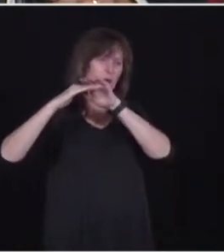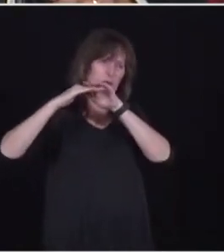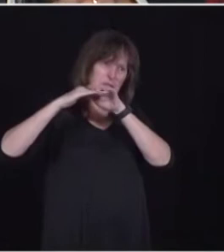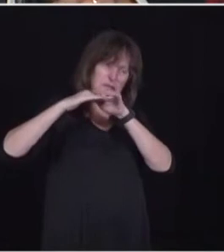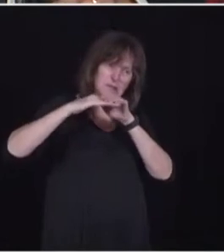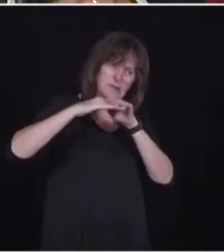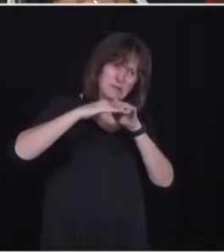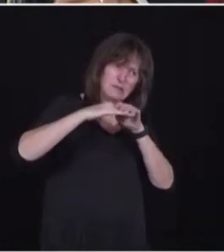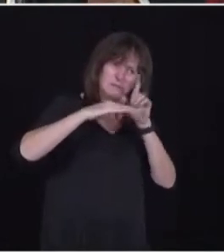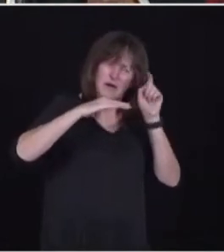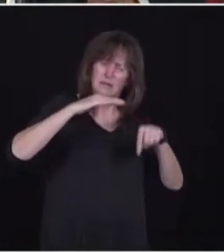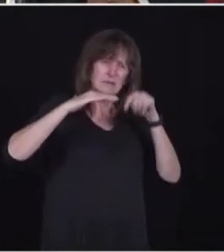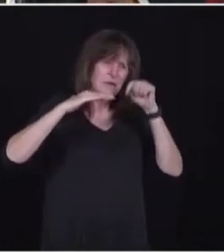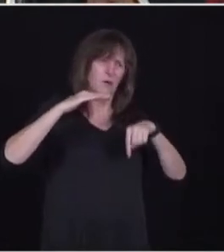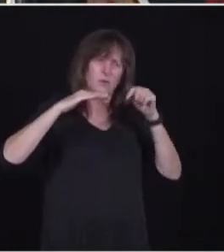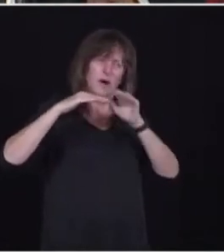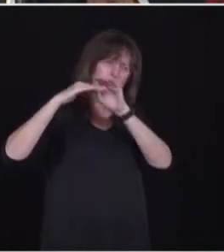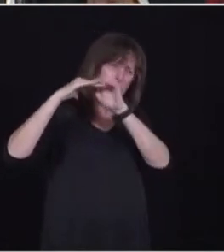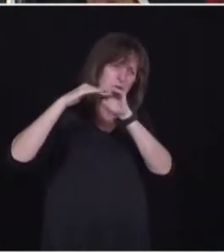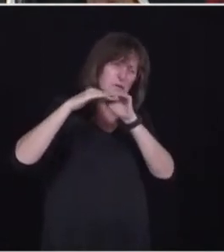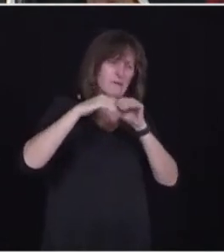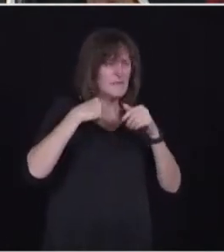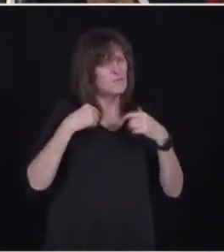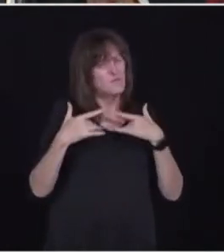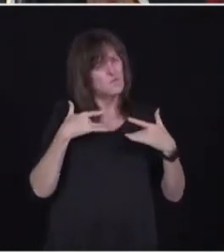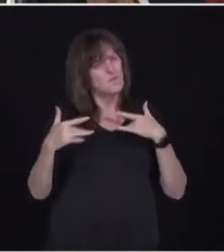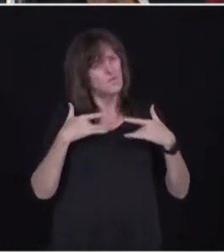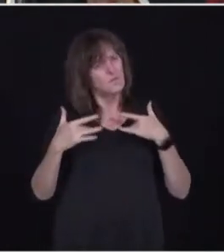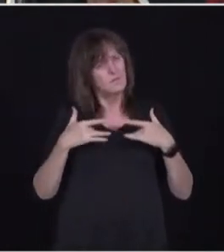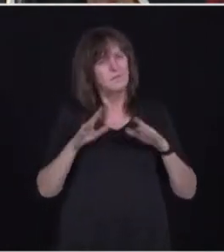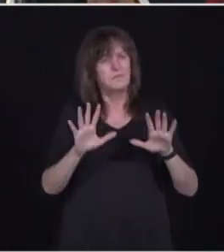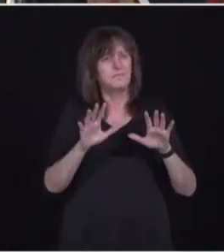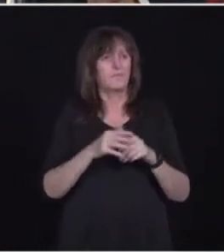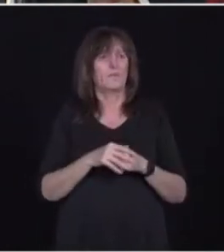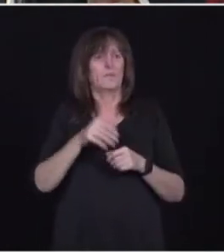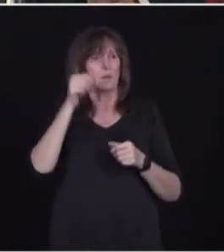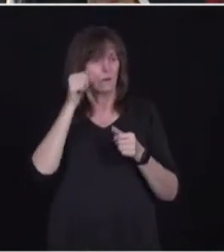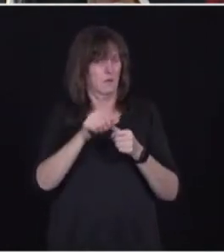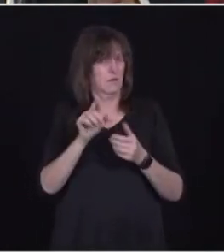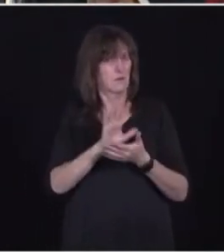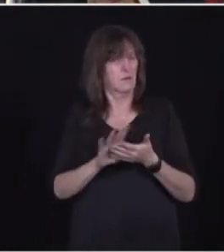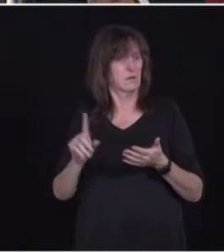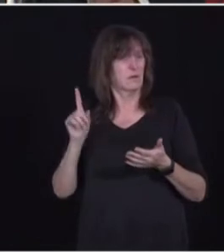we are seeing the range anywhere from 1700 up to 1900, it's kind of flattened but we have to